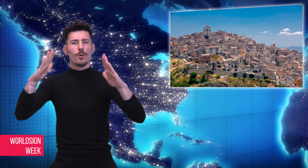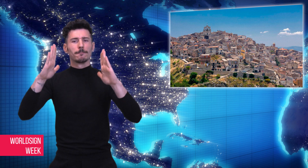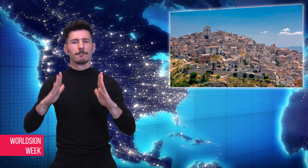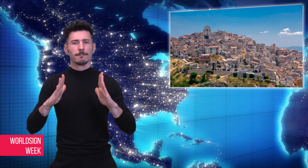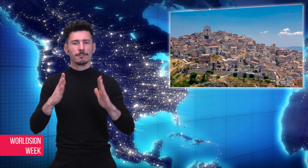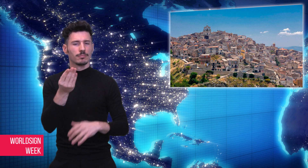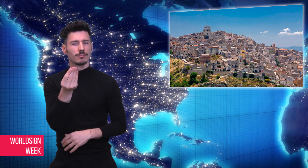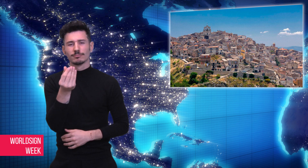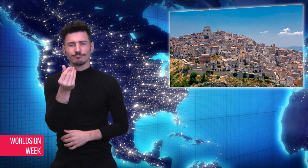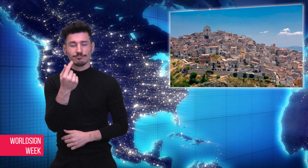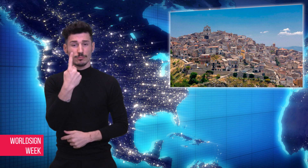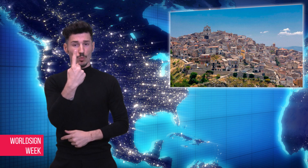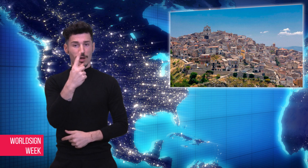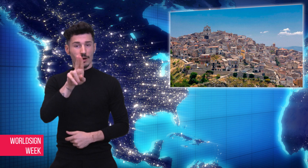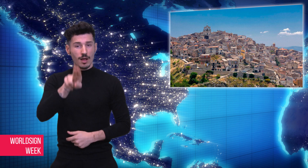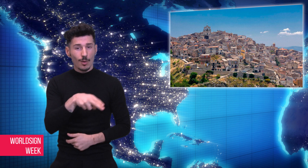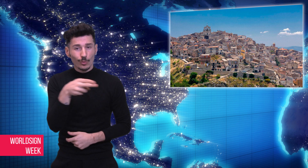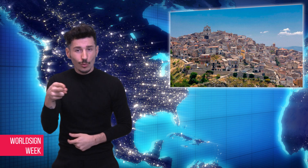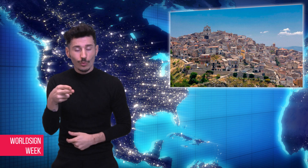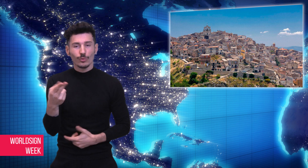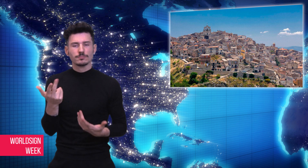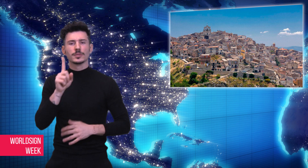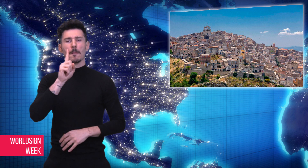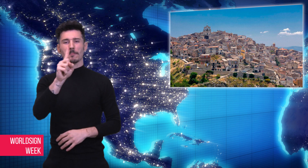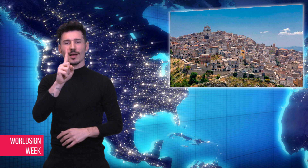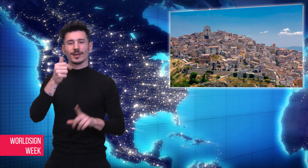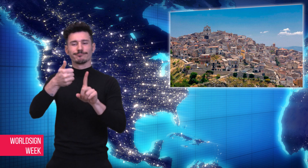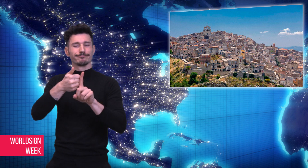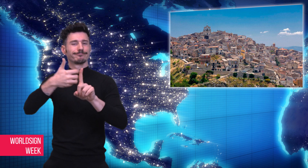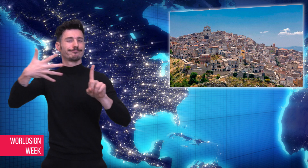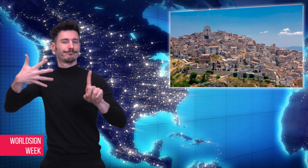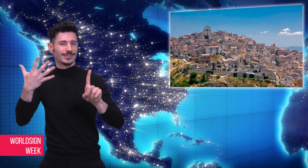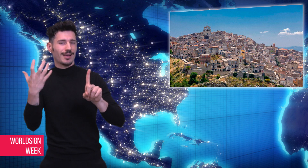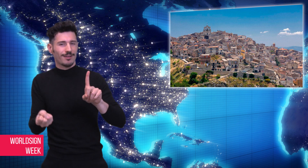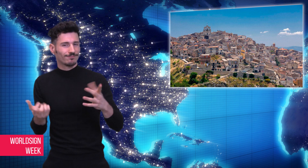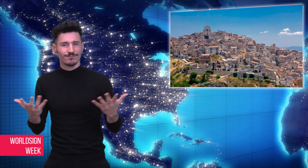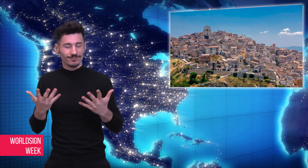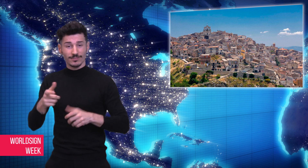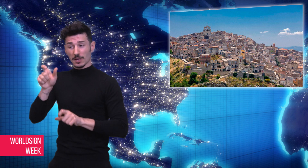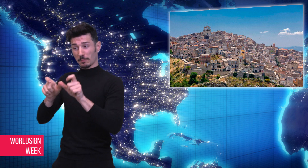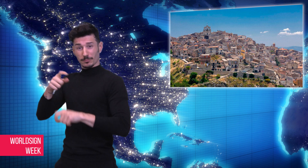The town officials are offering to sell houses for